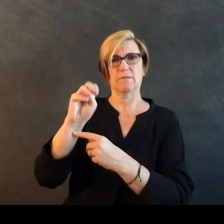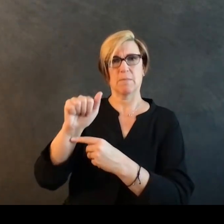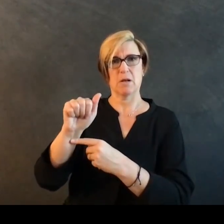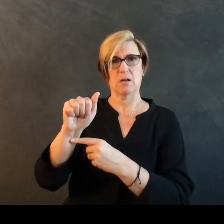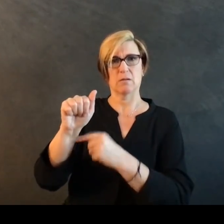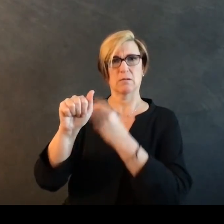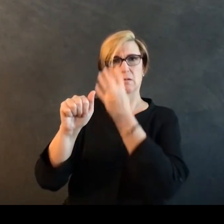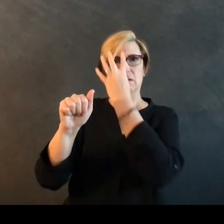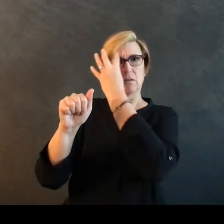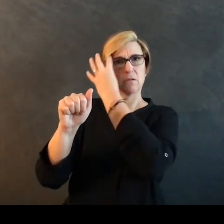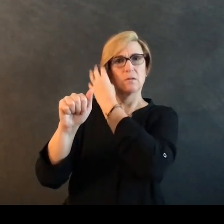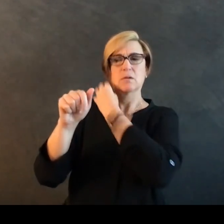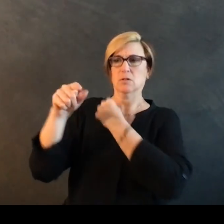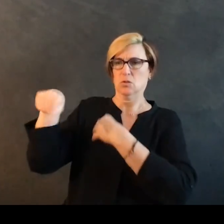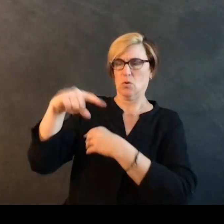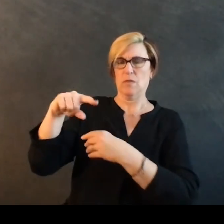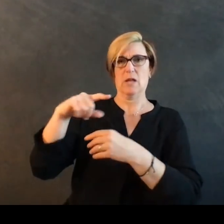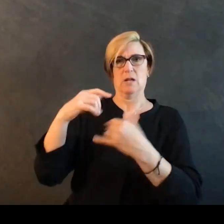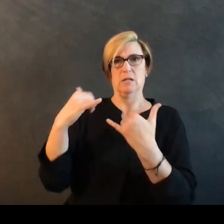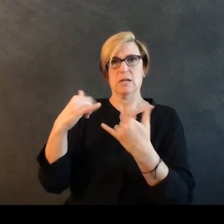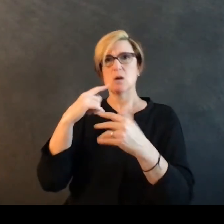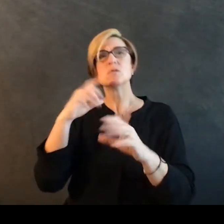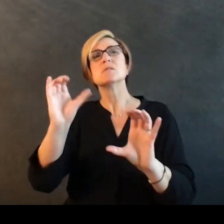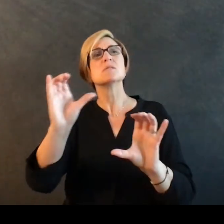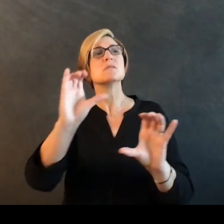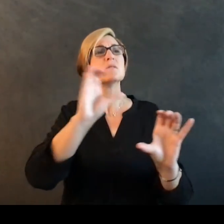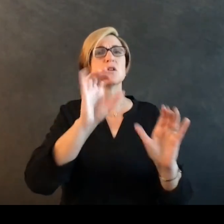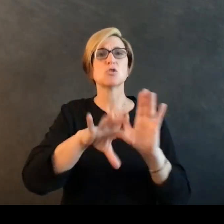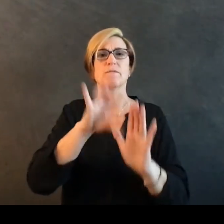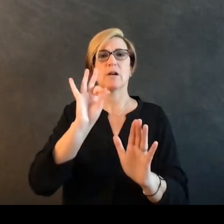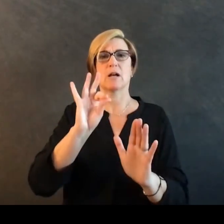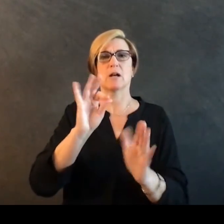that we are leaving no stone unturned to find the supplies we need let me also